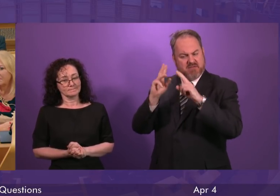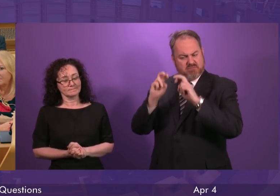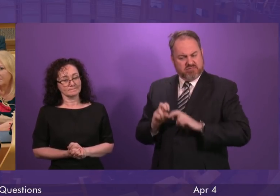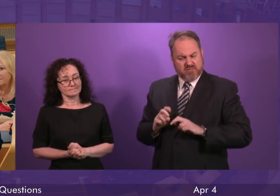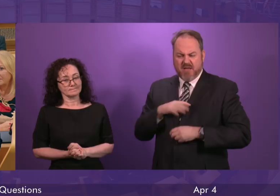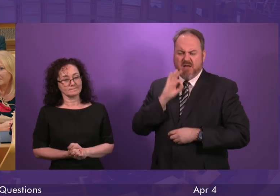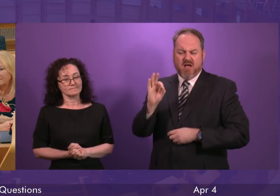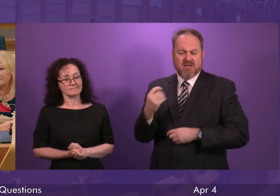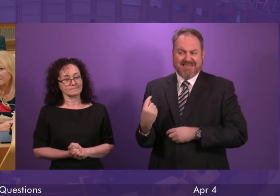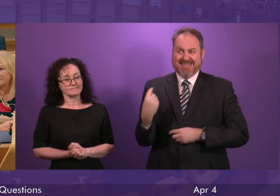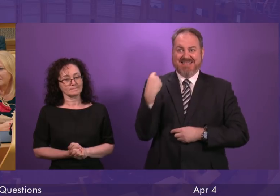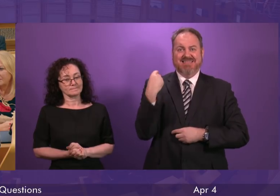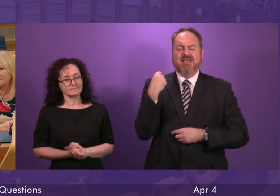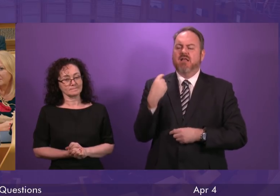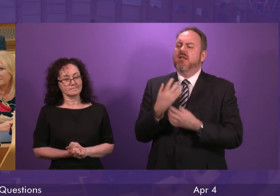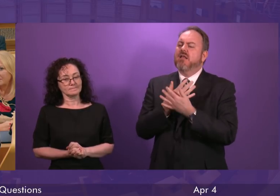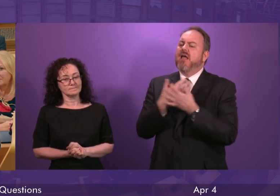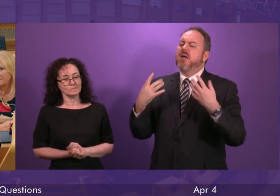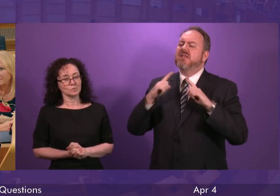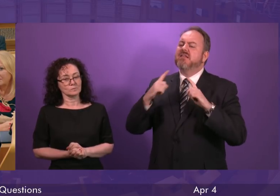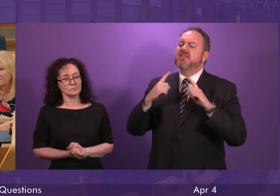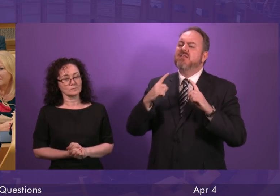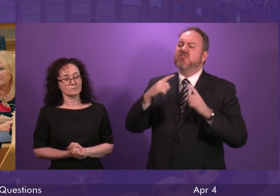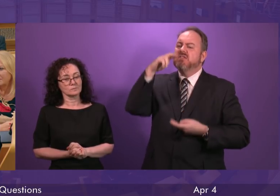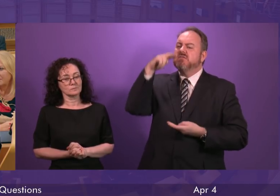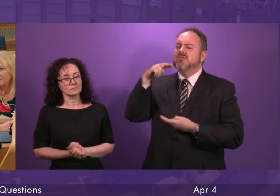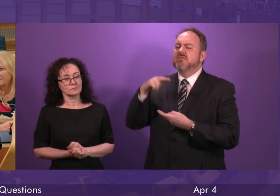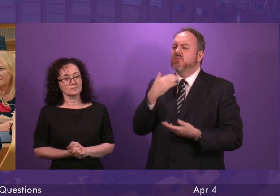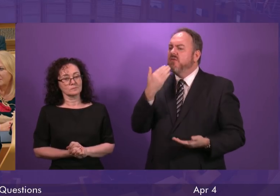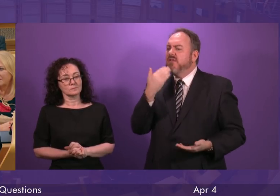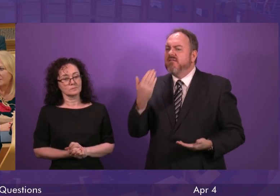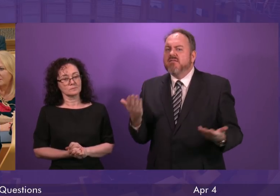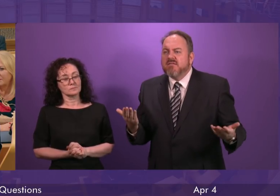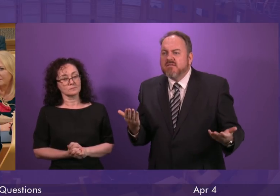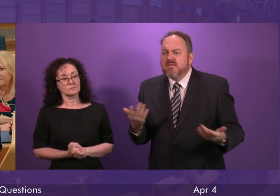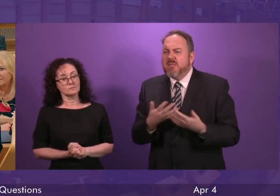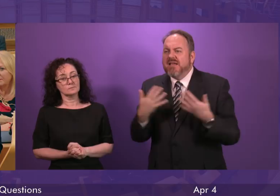just yesterday how many teachers we are short in each subject, they declared that they did